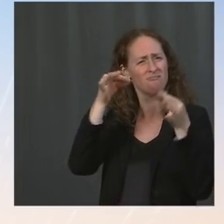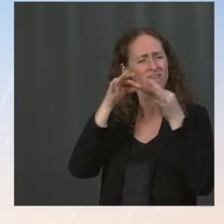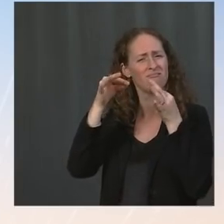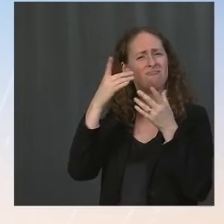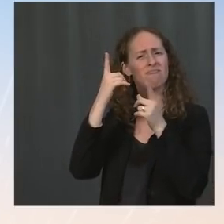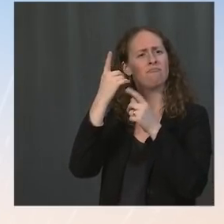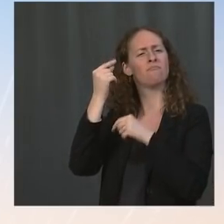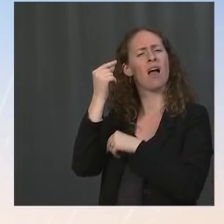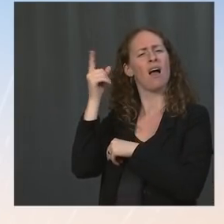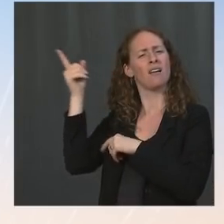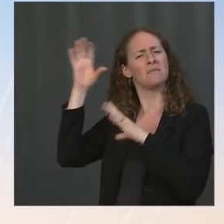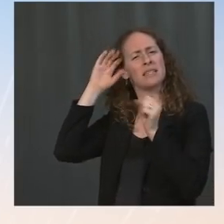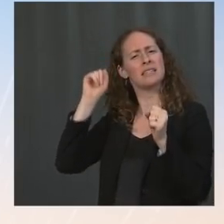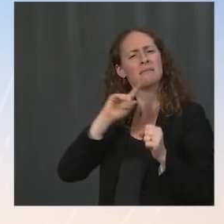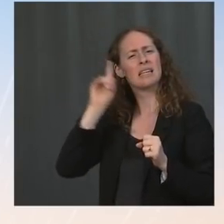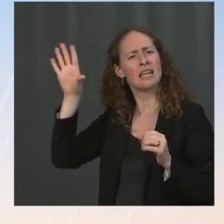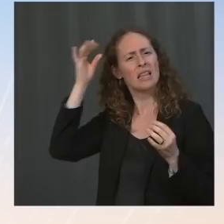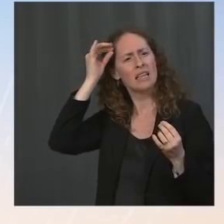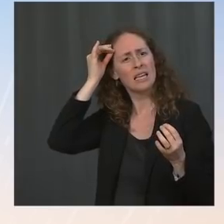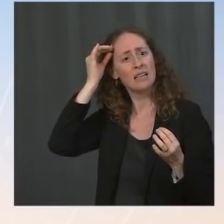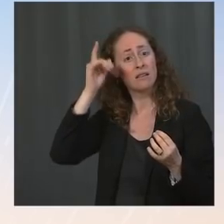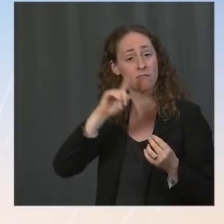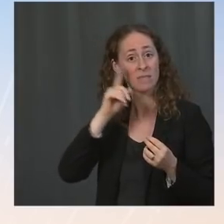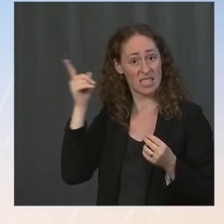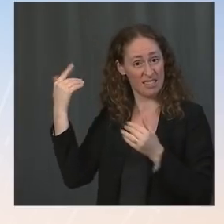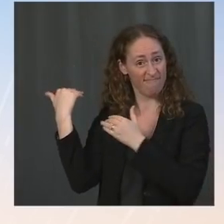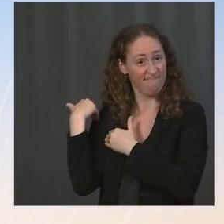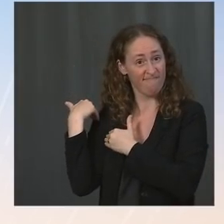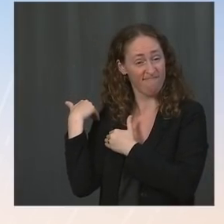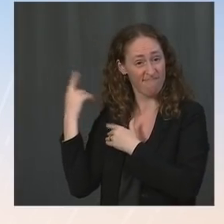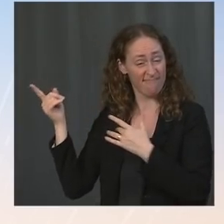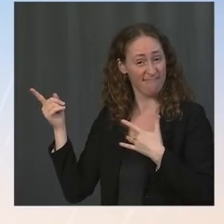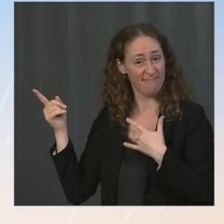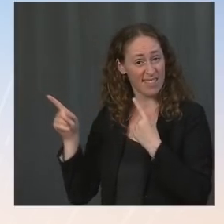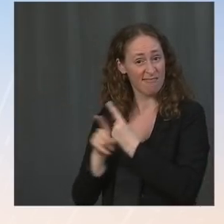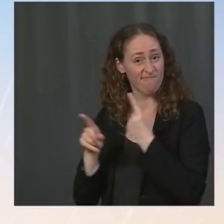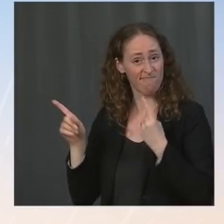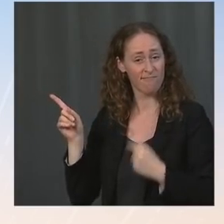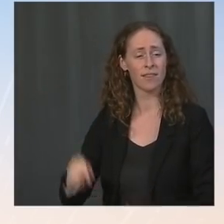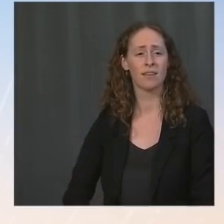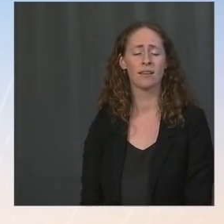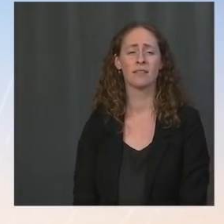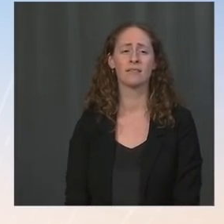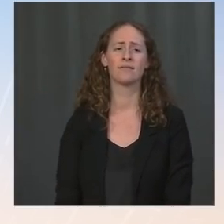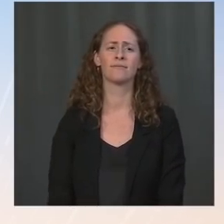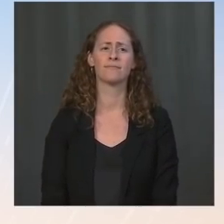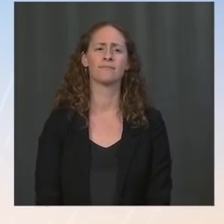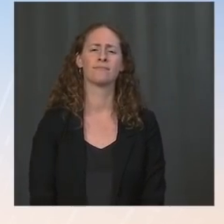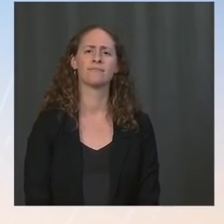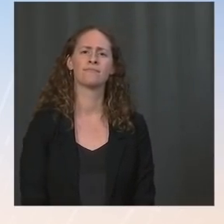if any, for these deaths does he think he bears? Ms. Psaki: Well, I think the President made clear, as the Secretary of State and our National Security